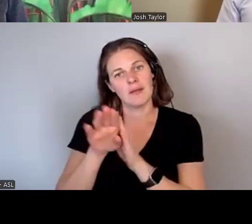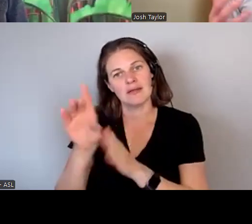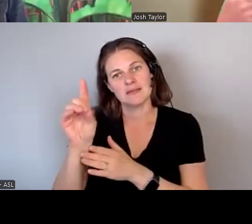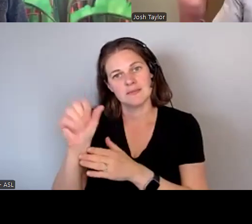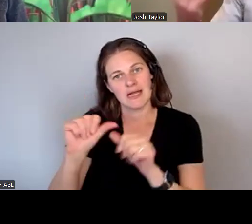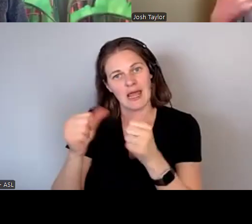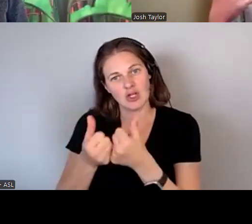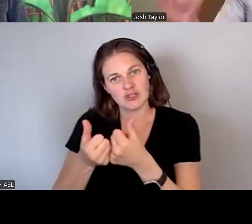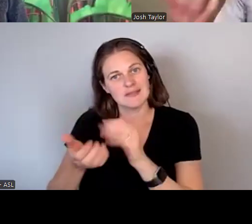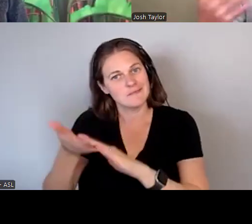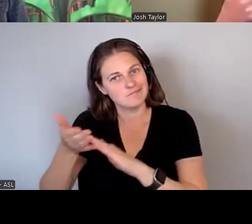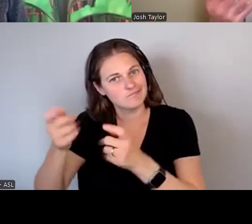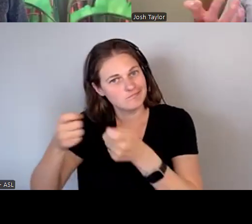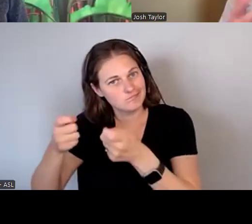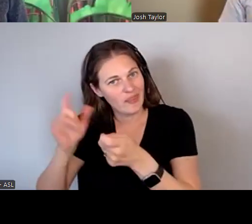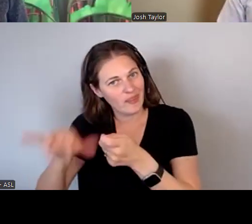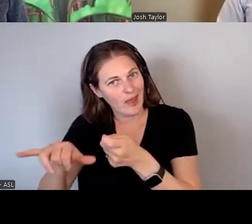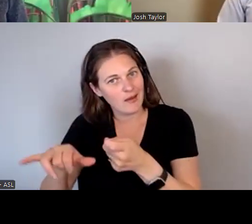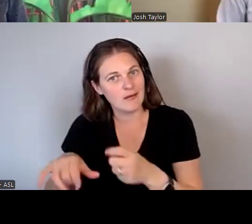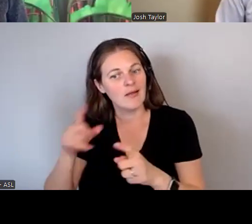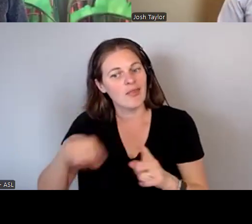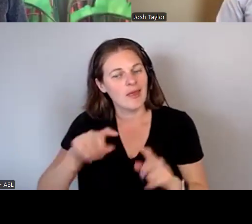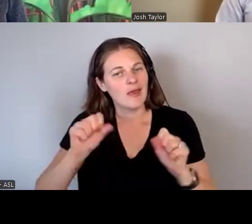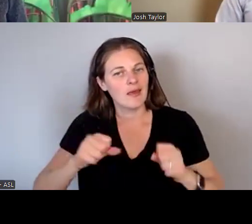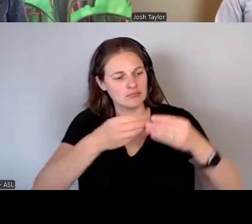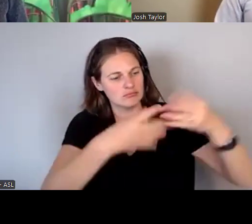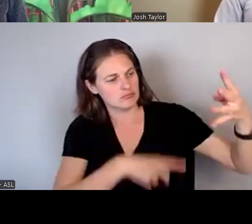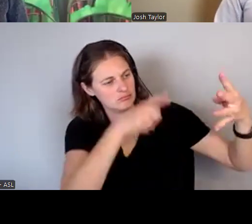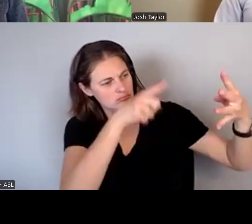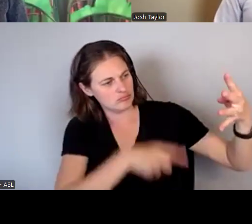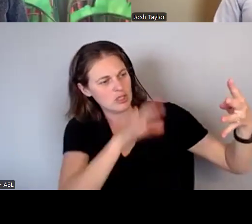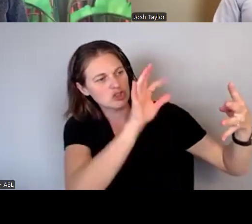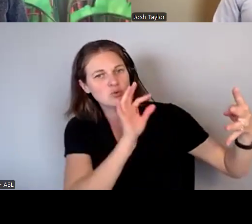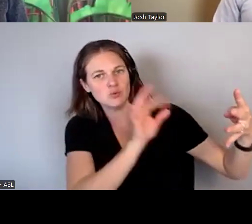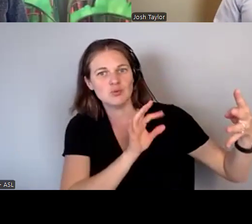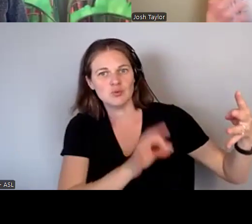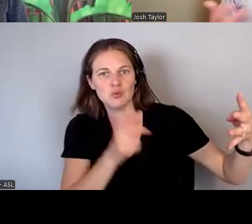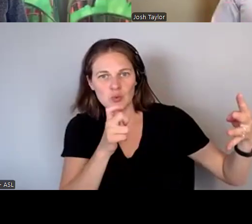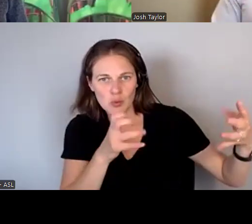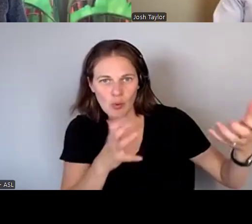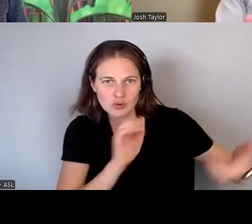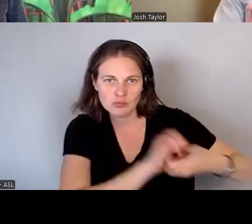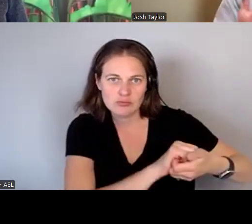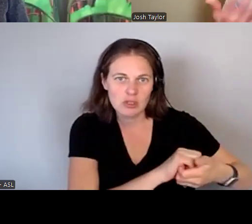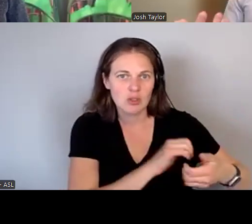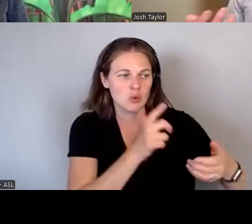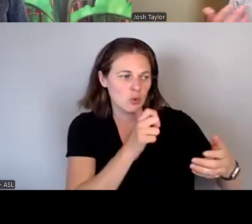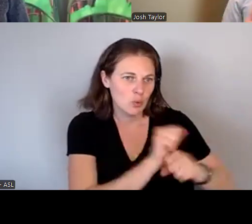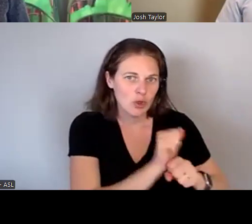then have choices about who they want to work with. And so they can kind of coordinate and decide, you know, which agency may,